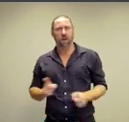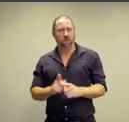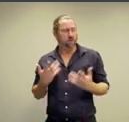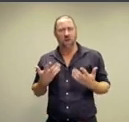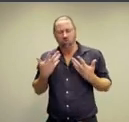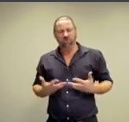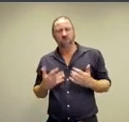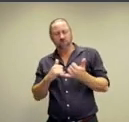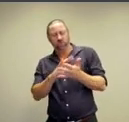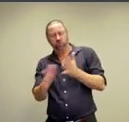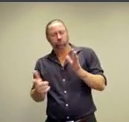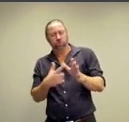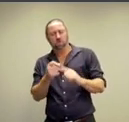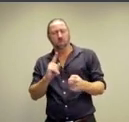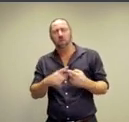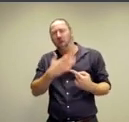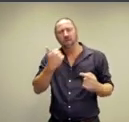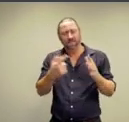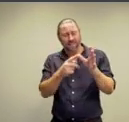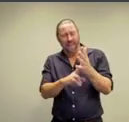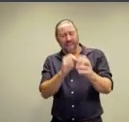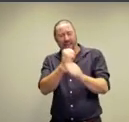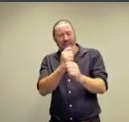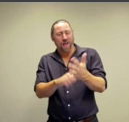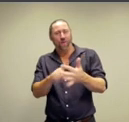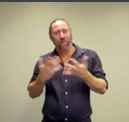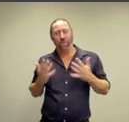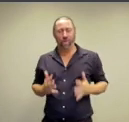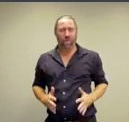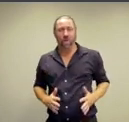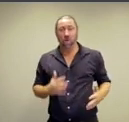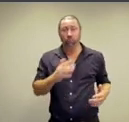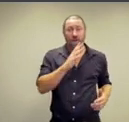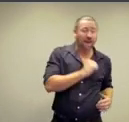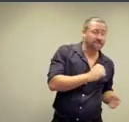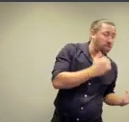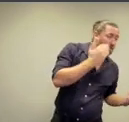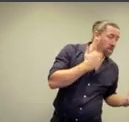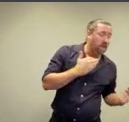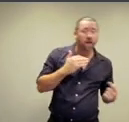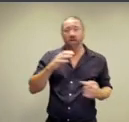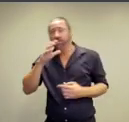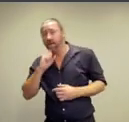really solidly rich shape with very pleasing angles. I think, regardless of the gender